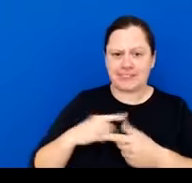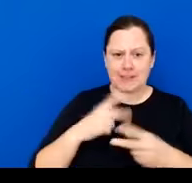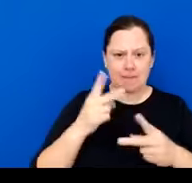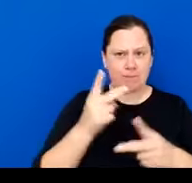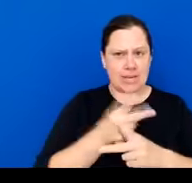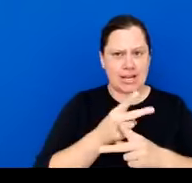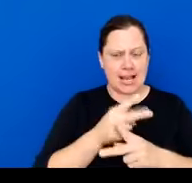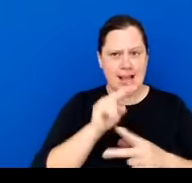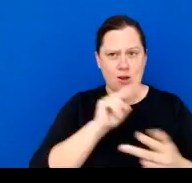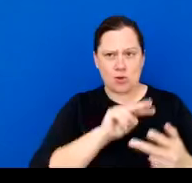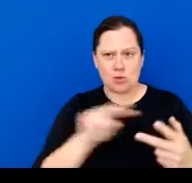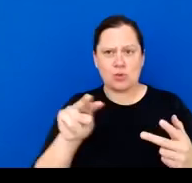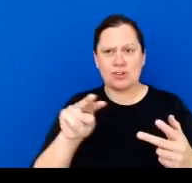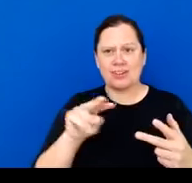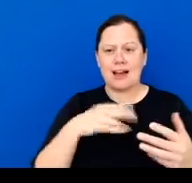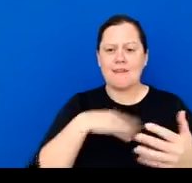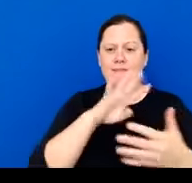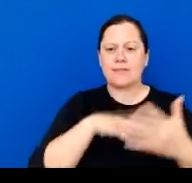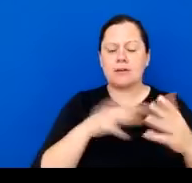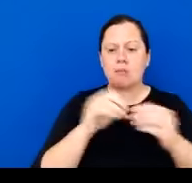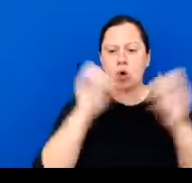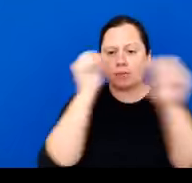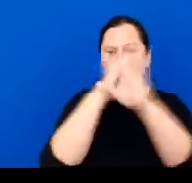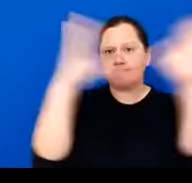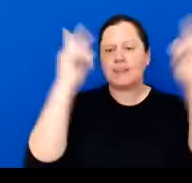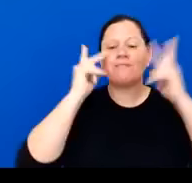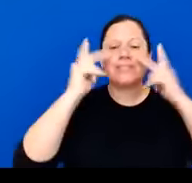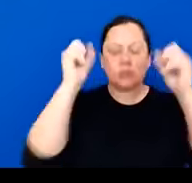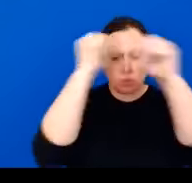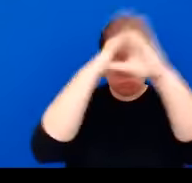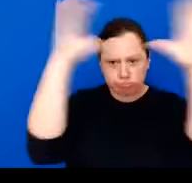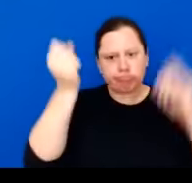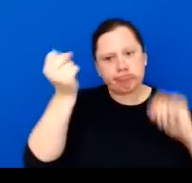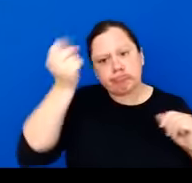easy to read and easy to see kind of see where our problem areas are going to be